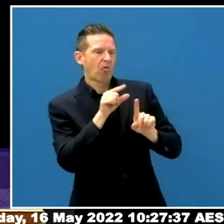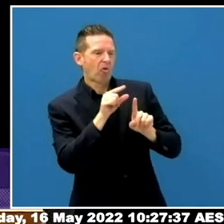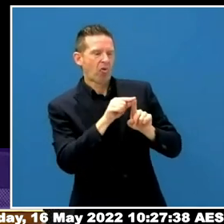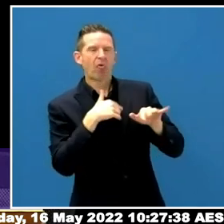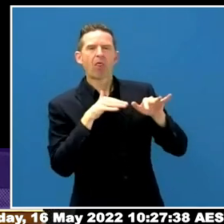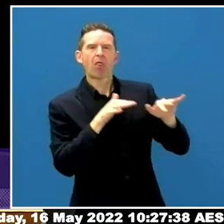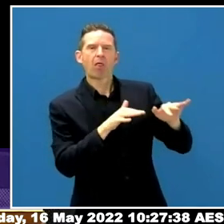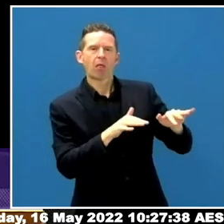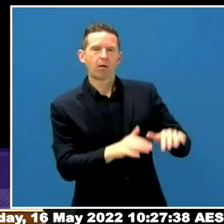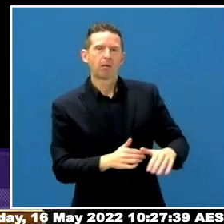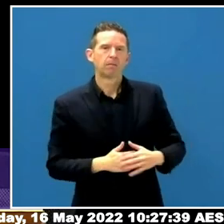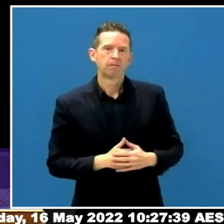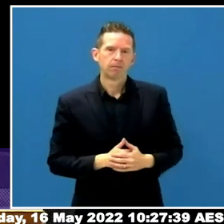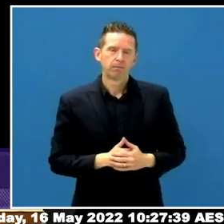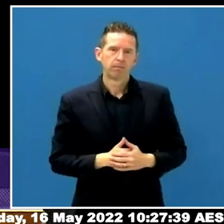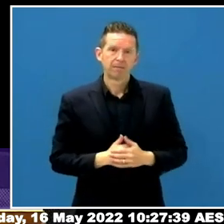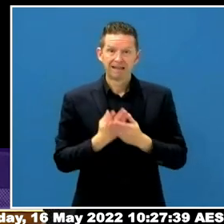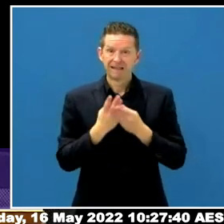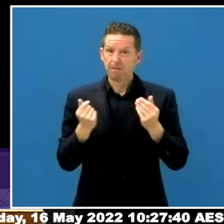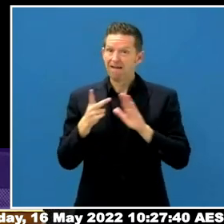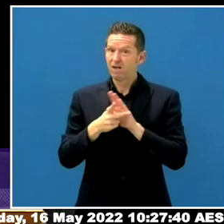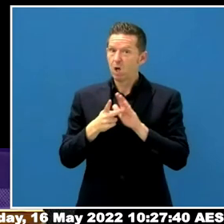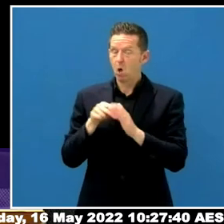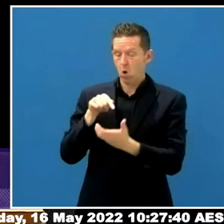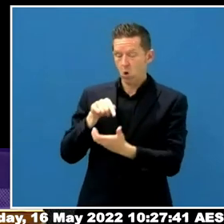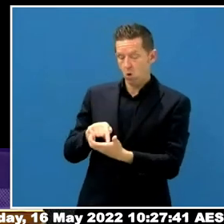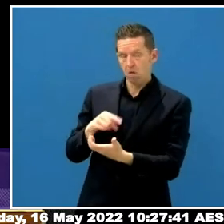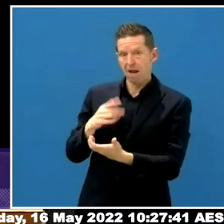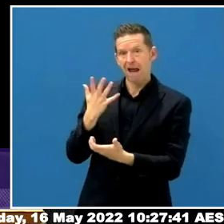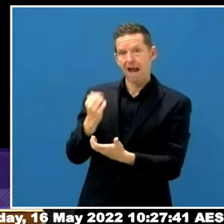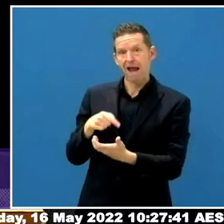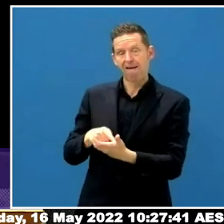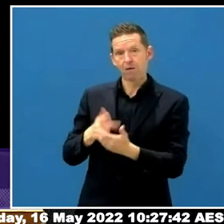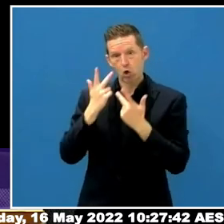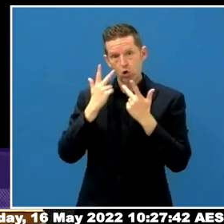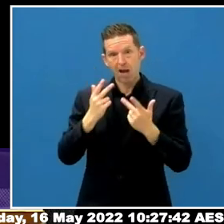For example, in some clips Mr Nuumaalii shows Jason's food brought from McDonald's